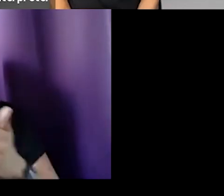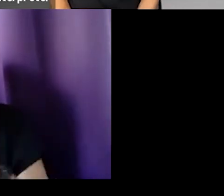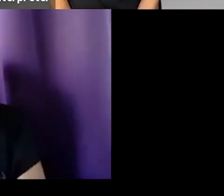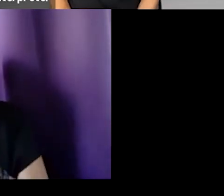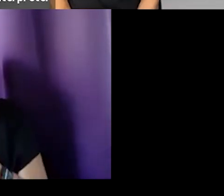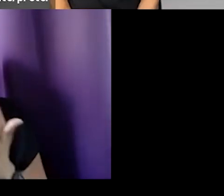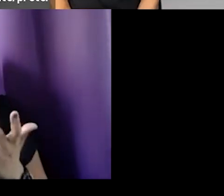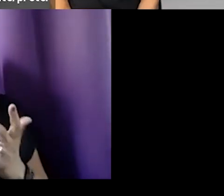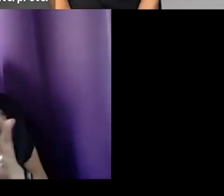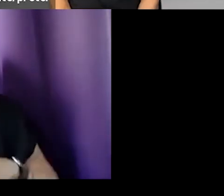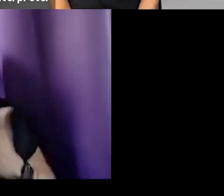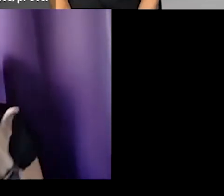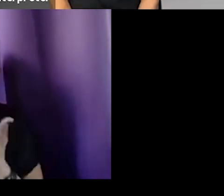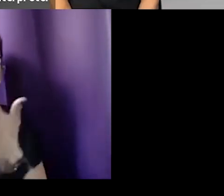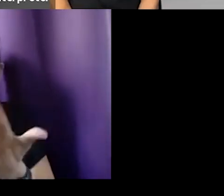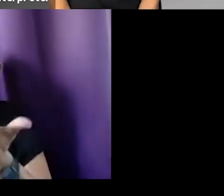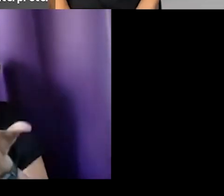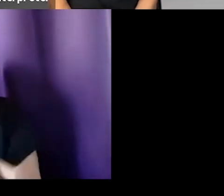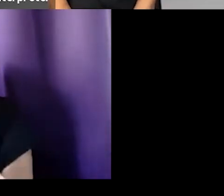That is the beginning of the problem.